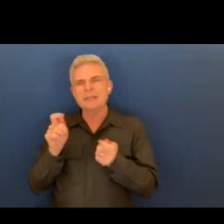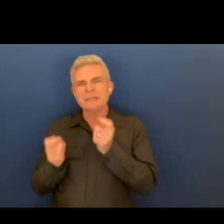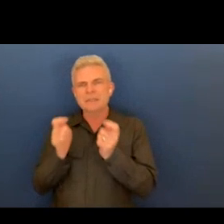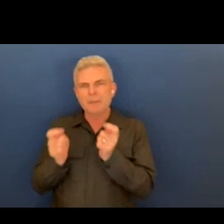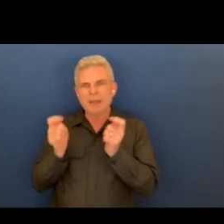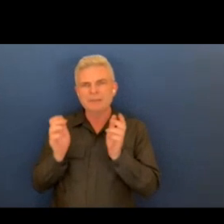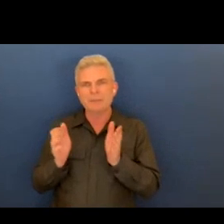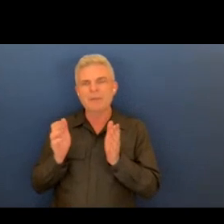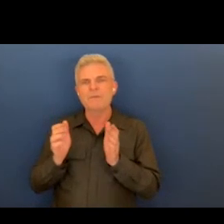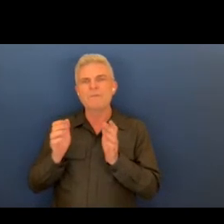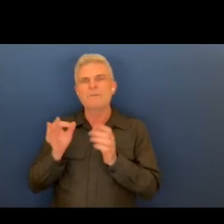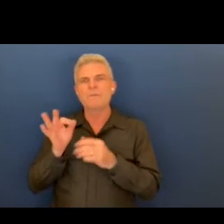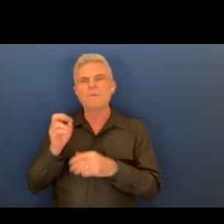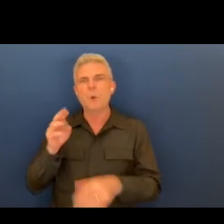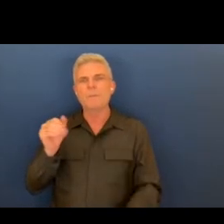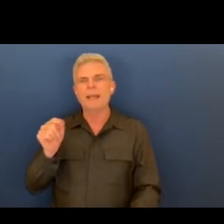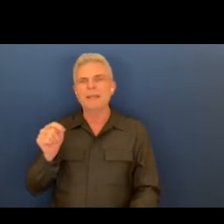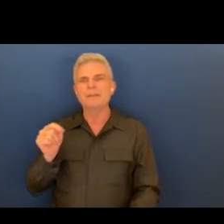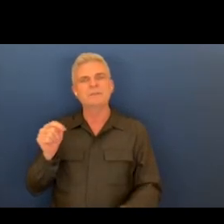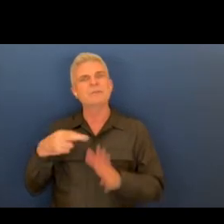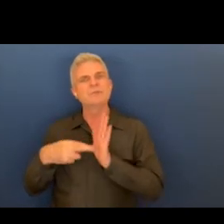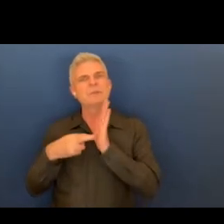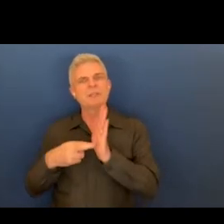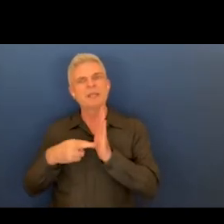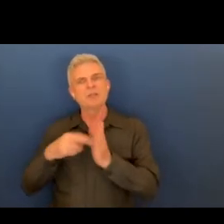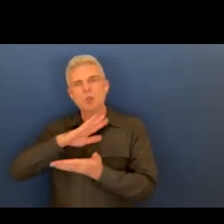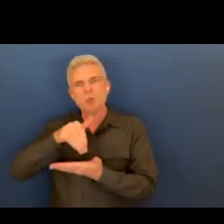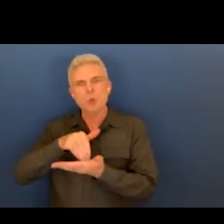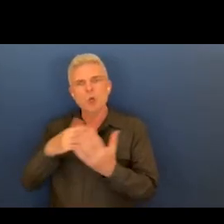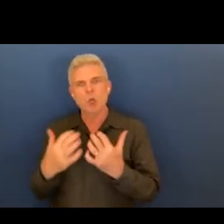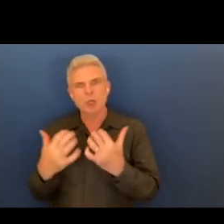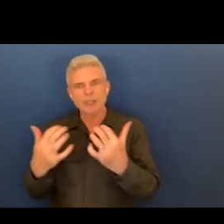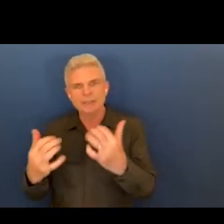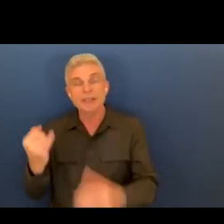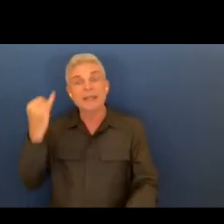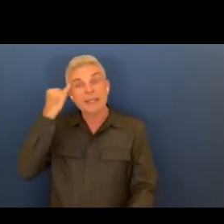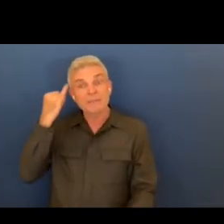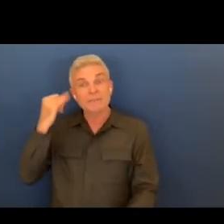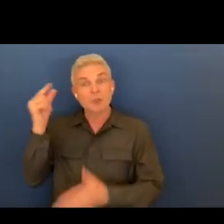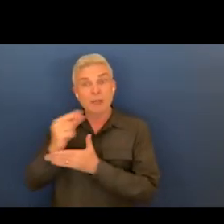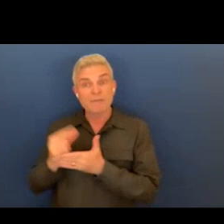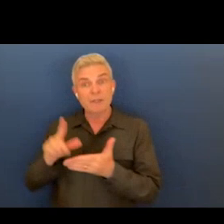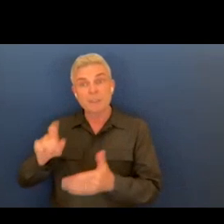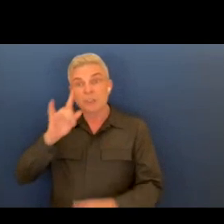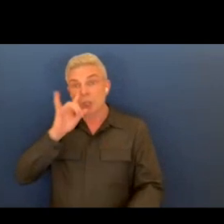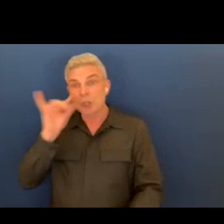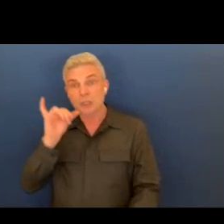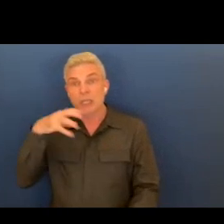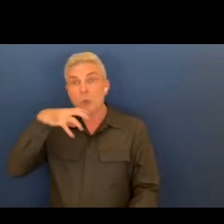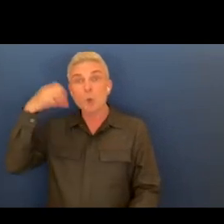format for imagery to represent our core audience. If a graphic needs to look like an older student,